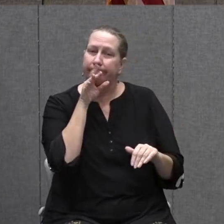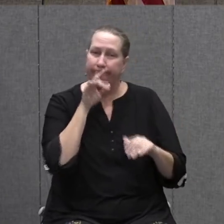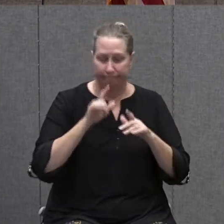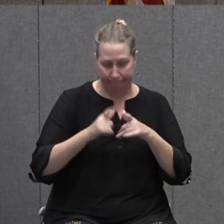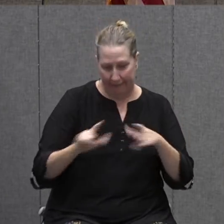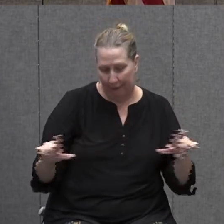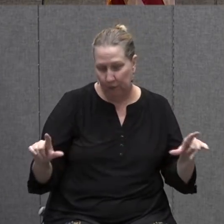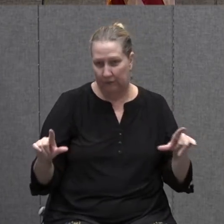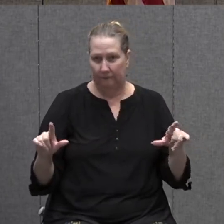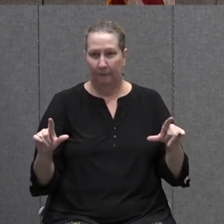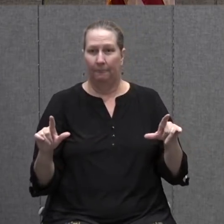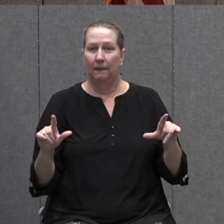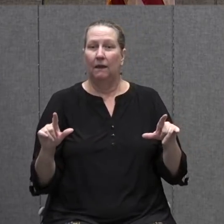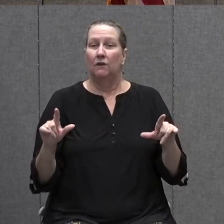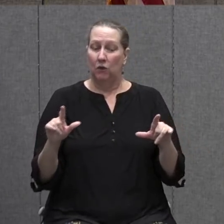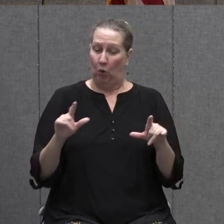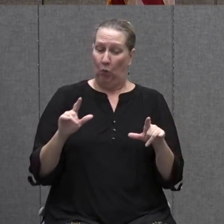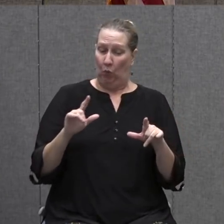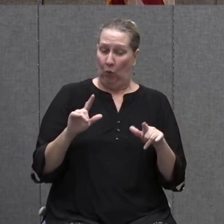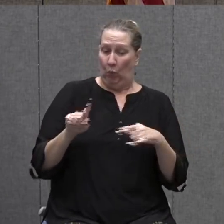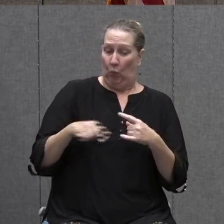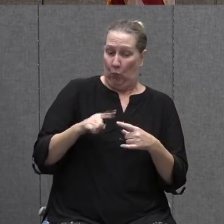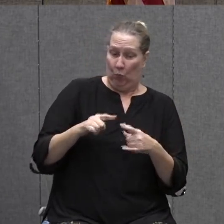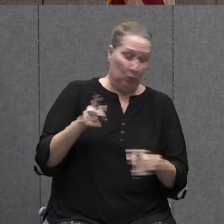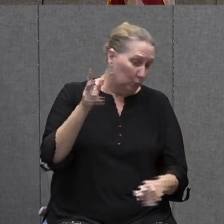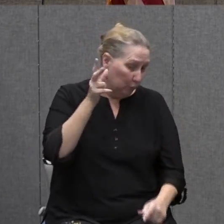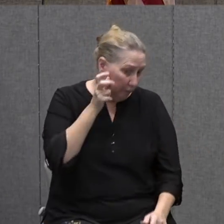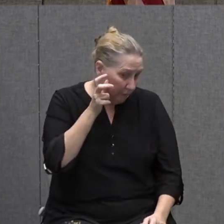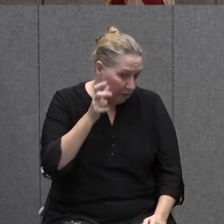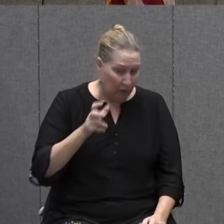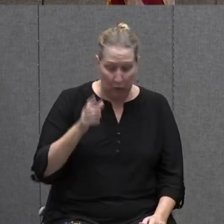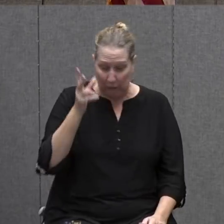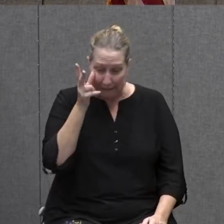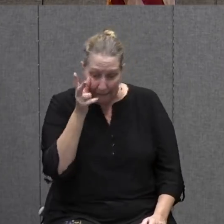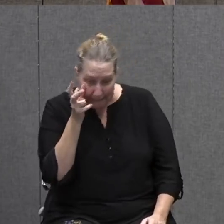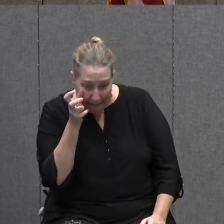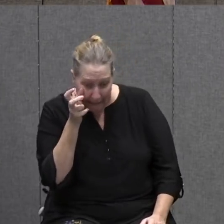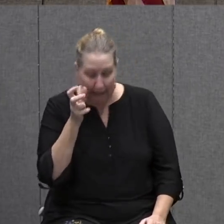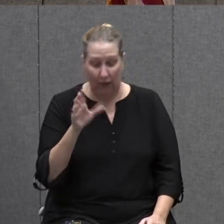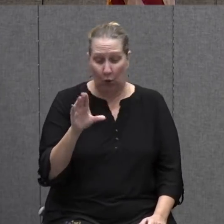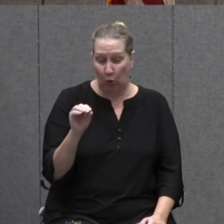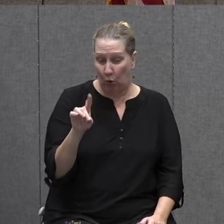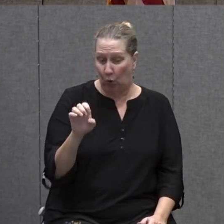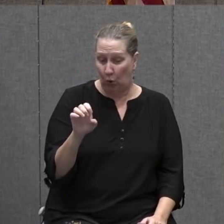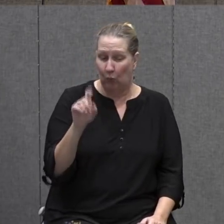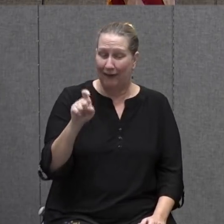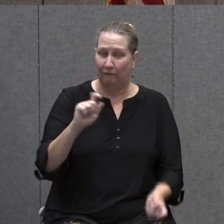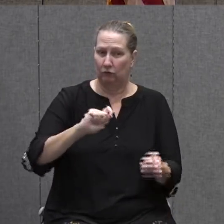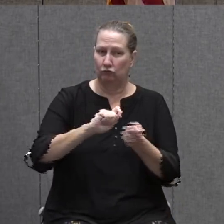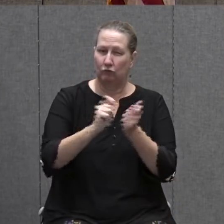into a language that we understand and makes sense to us. And so what you just heard,